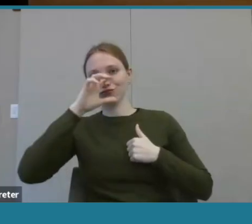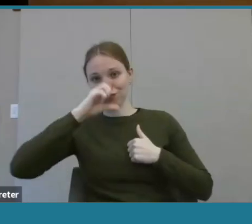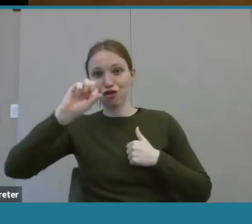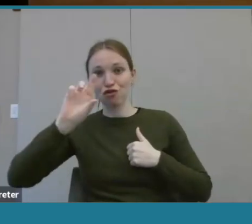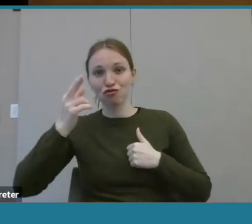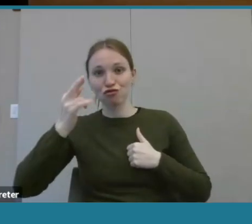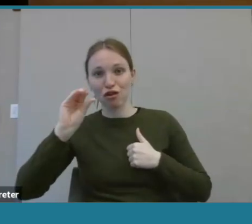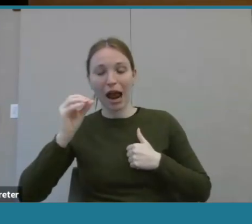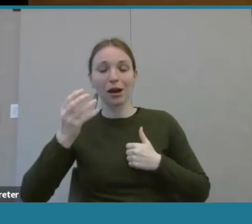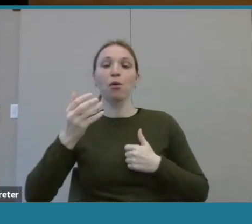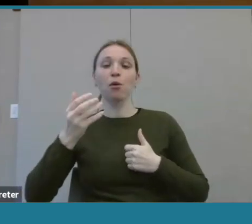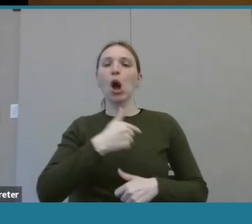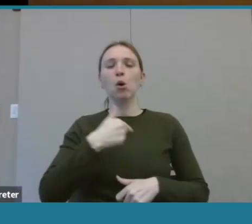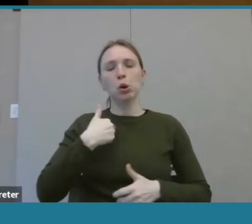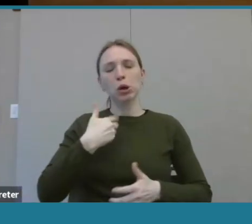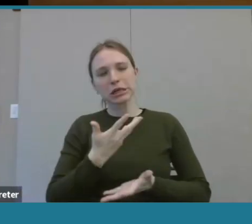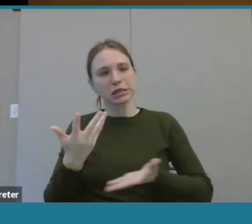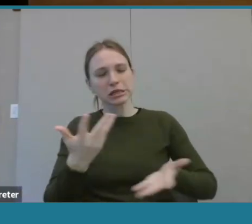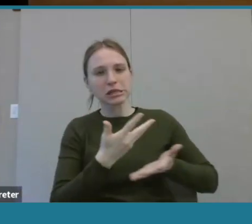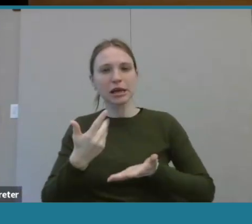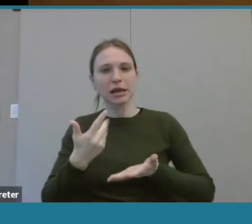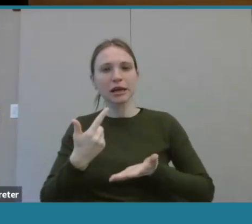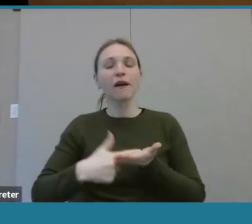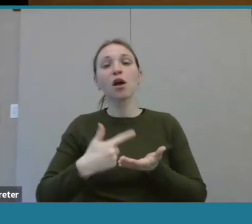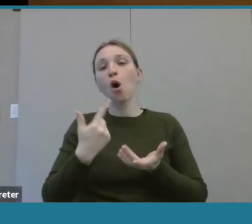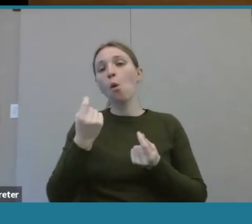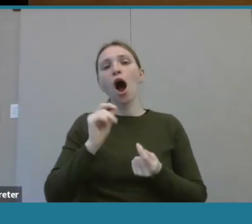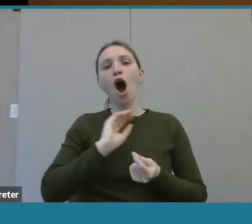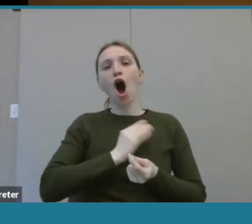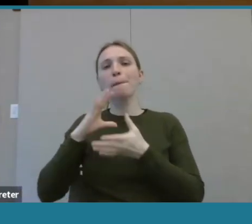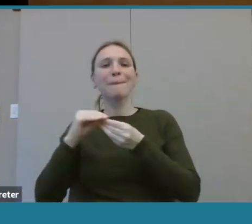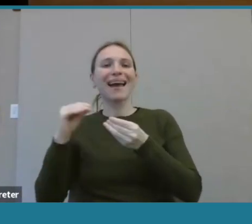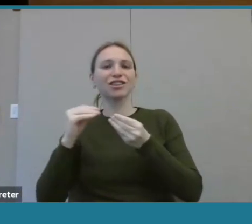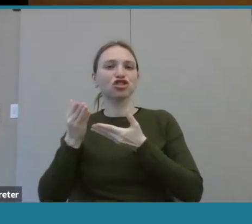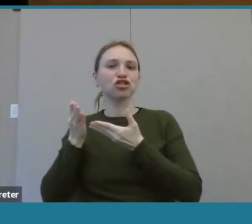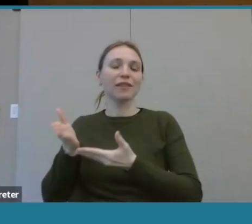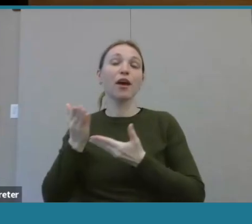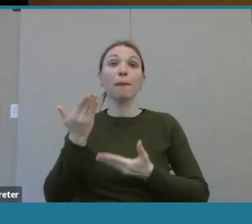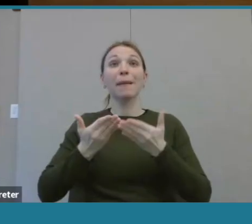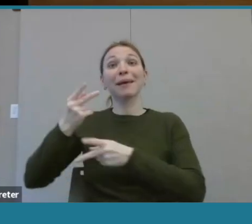the what the messages are these areas have. So it's a care message, a conservation message, etc.